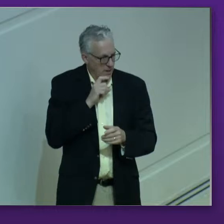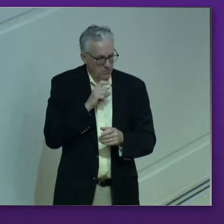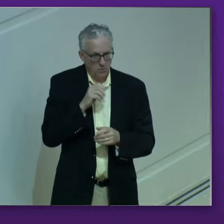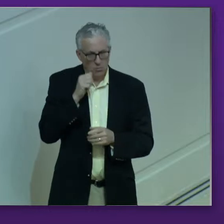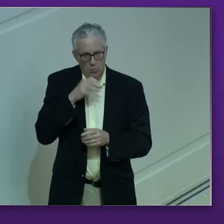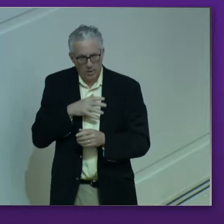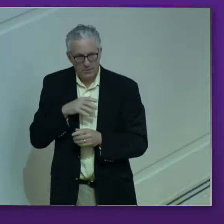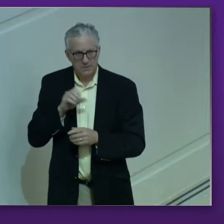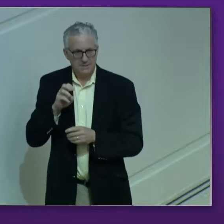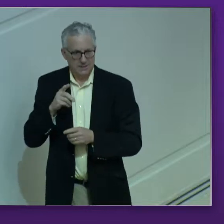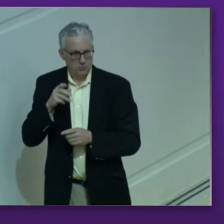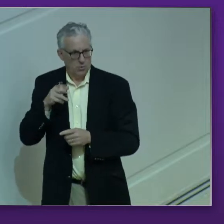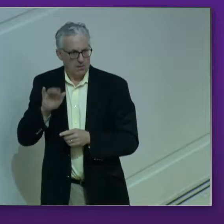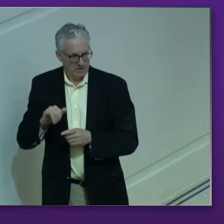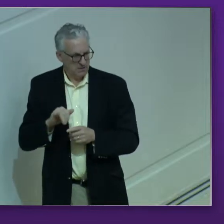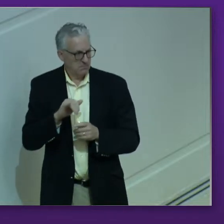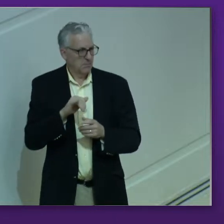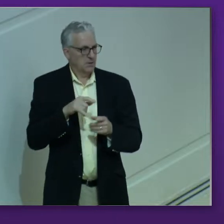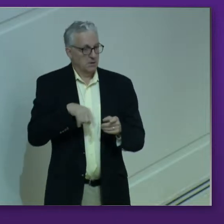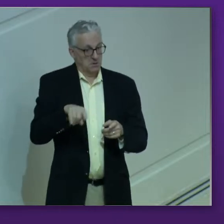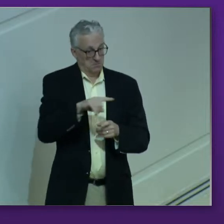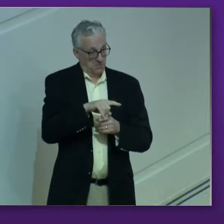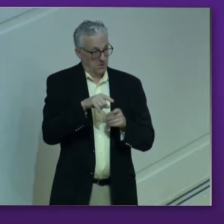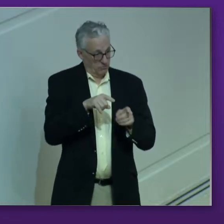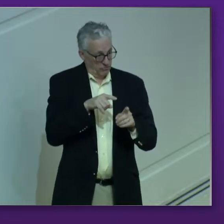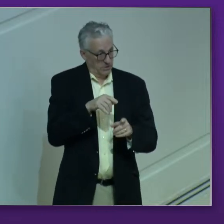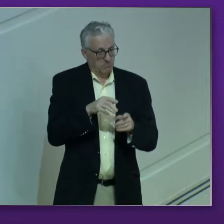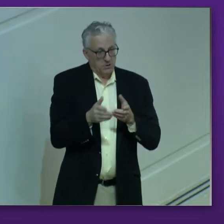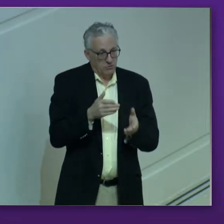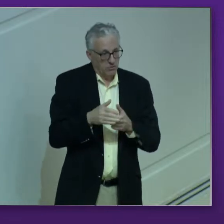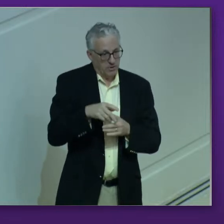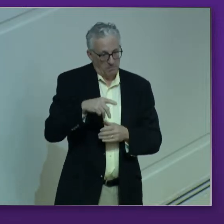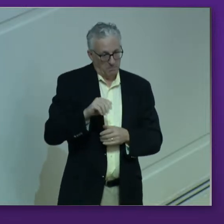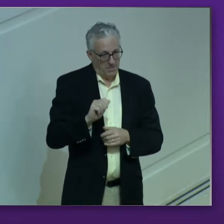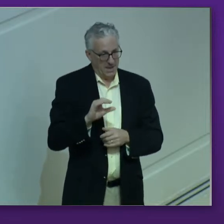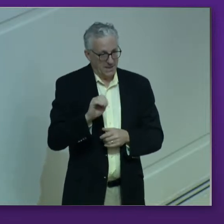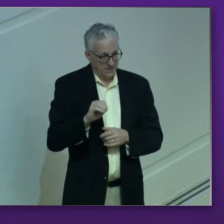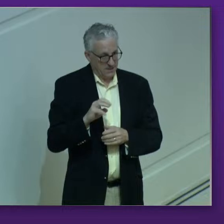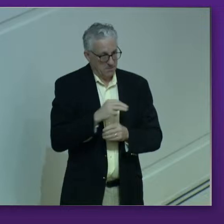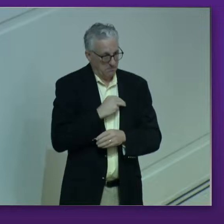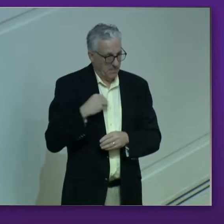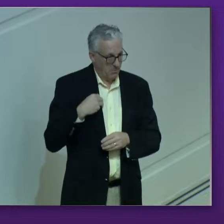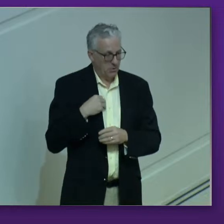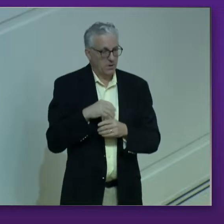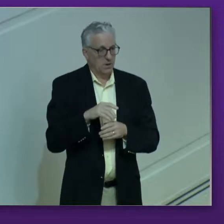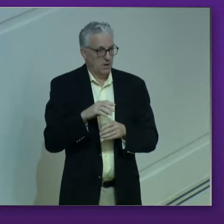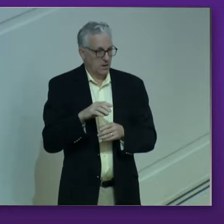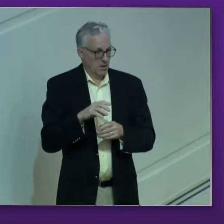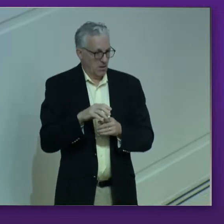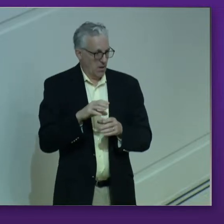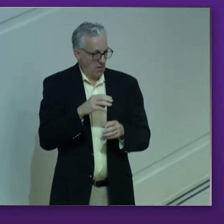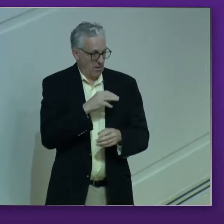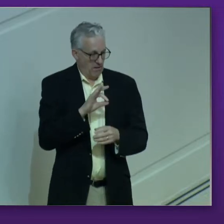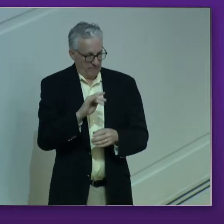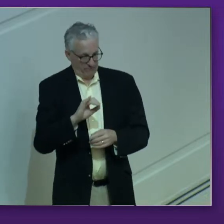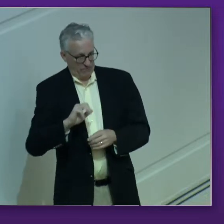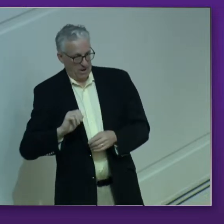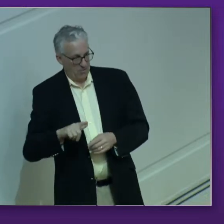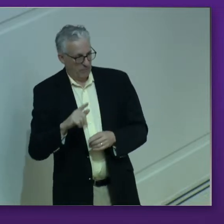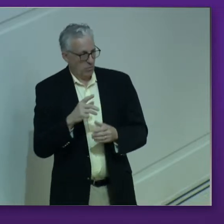MEMORIAL PROJECT AND IS AN AMBASSADOR AND FACILITATOR FOR THE TRUTH WE SHALL HEALING AND TRANSFORMATION CIRCLES.